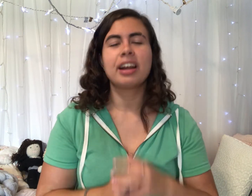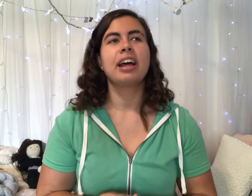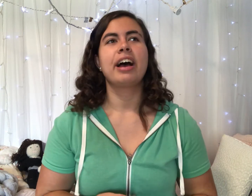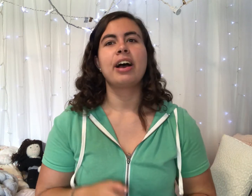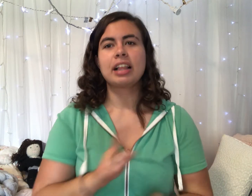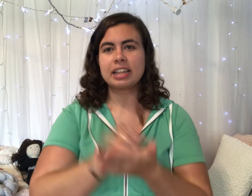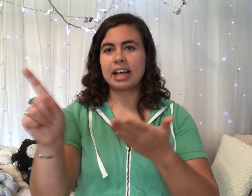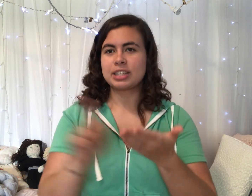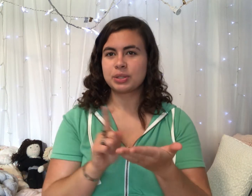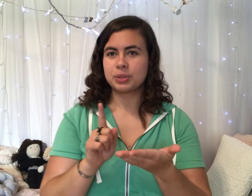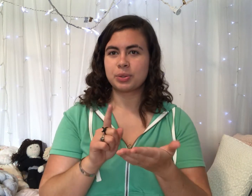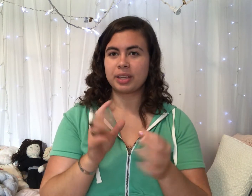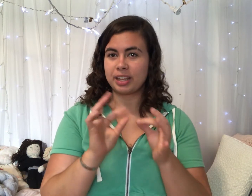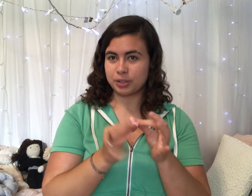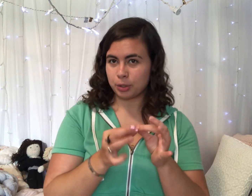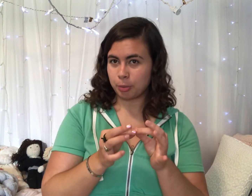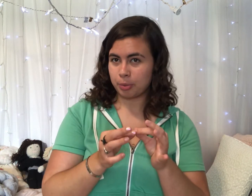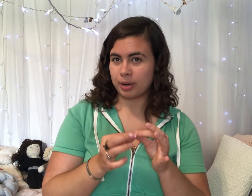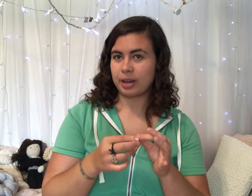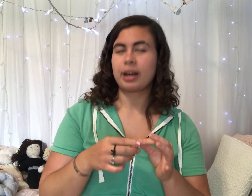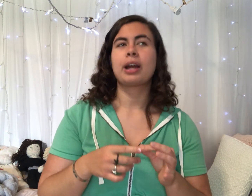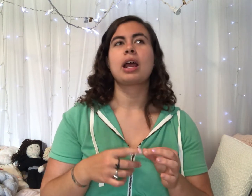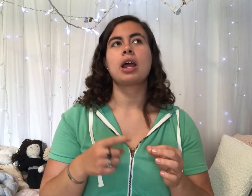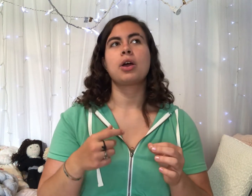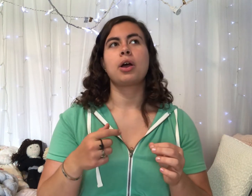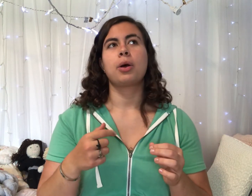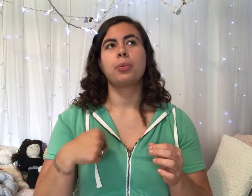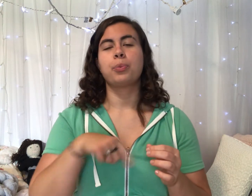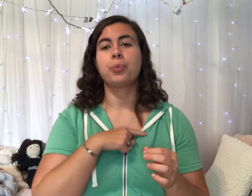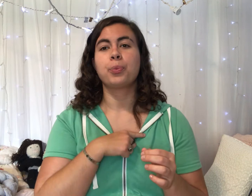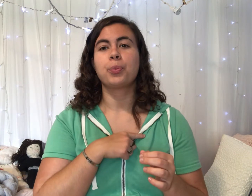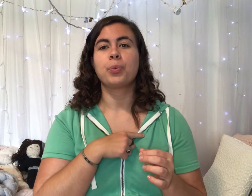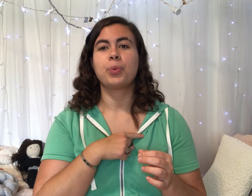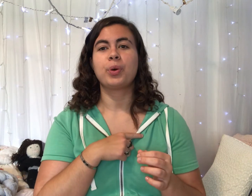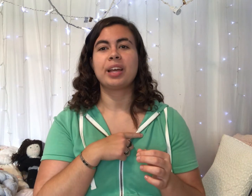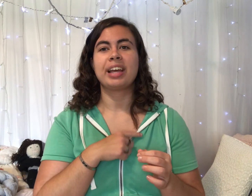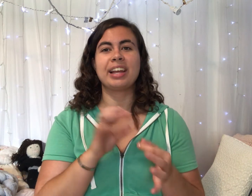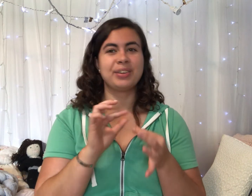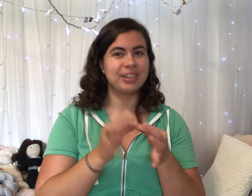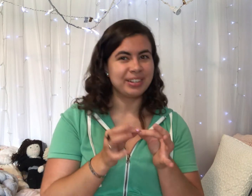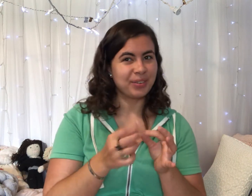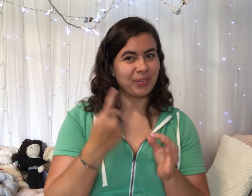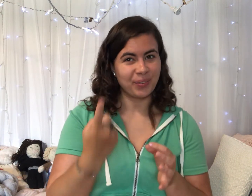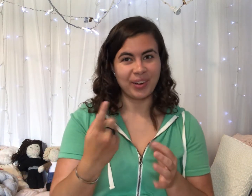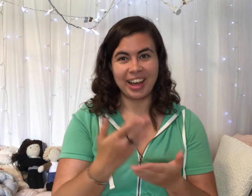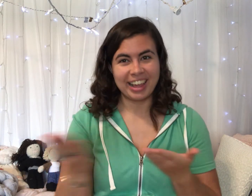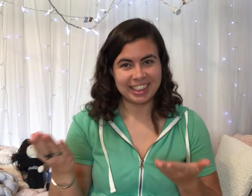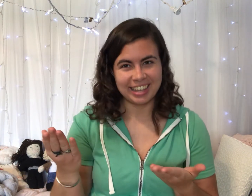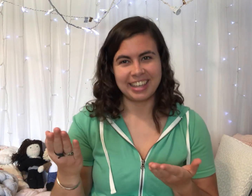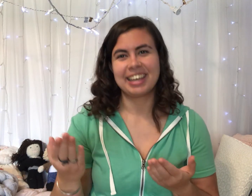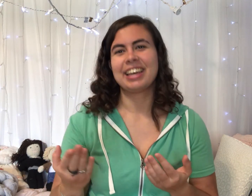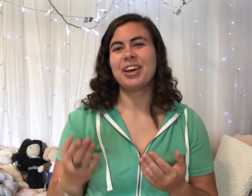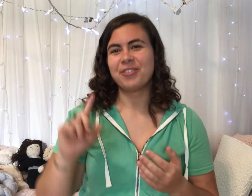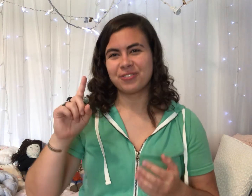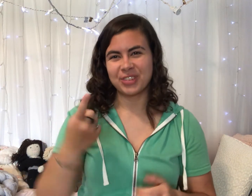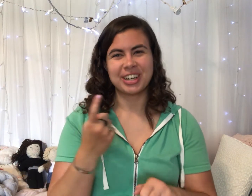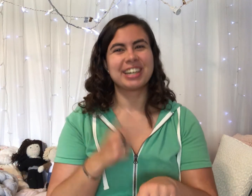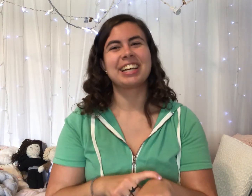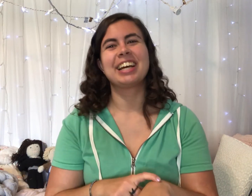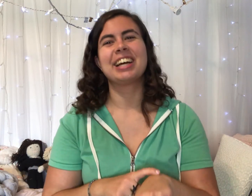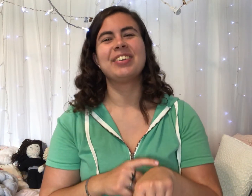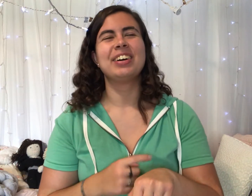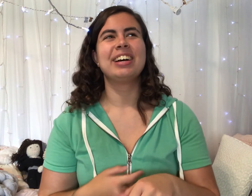Last week in interpreting class, we interpreted something for the first time.